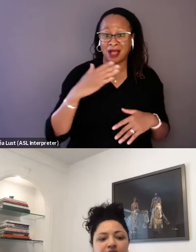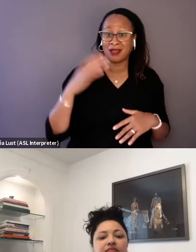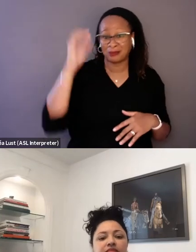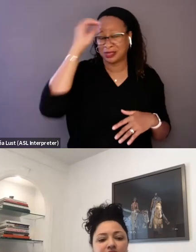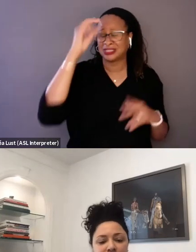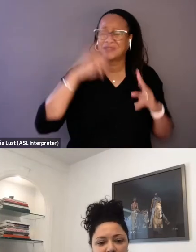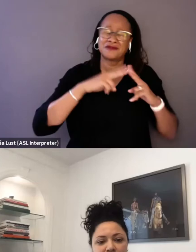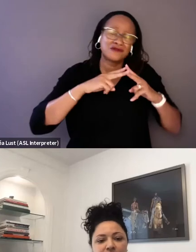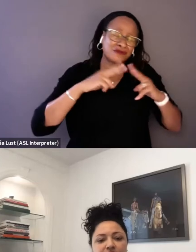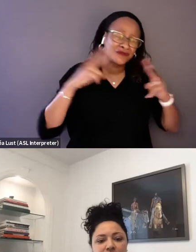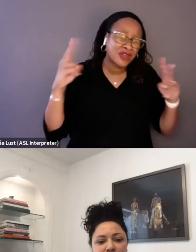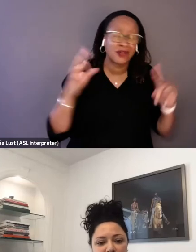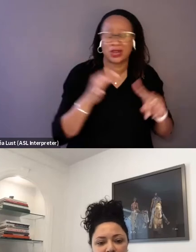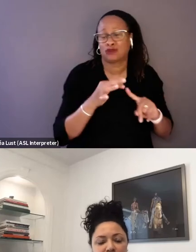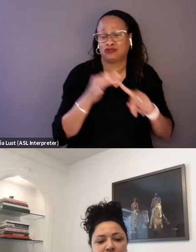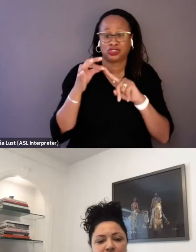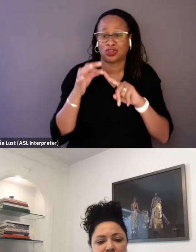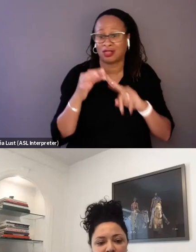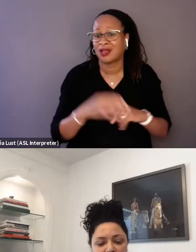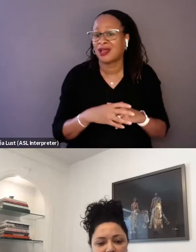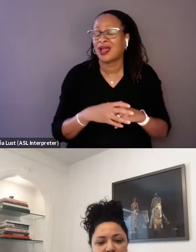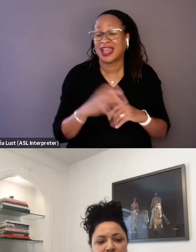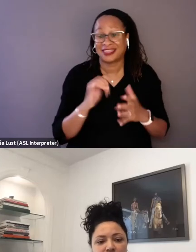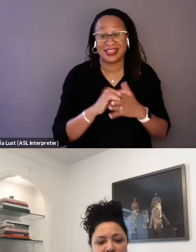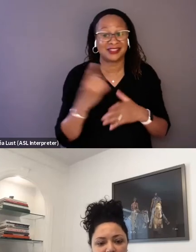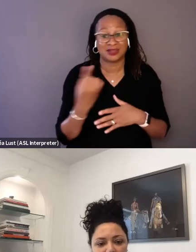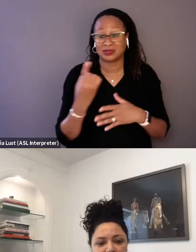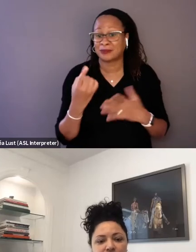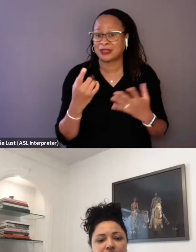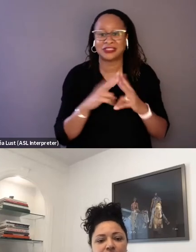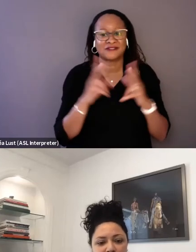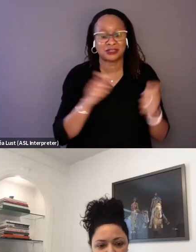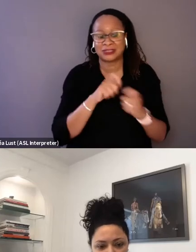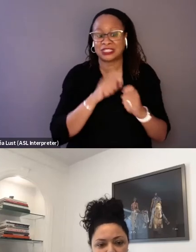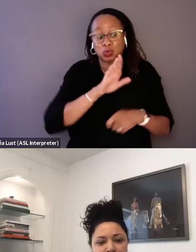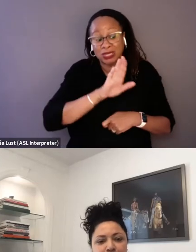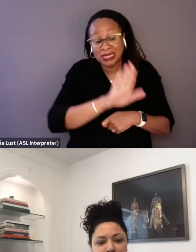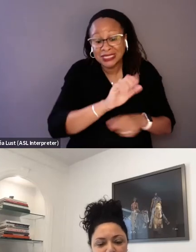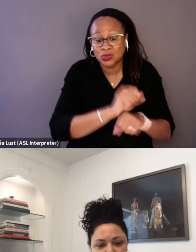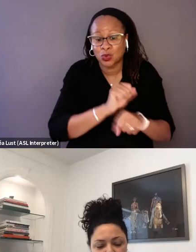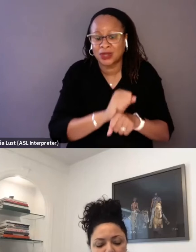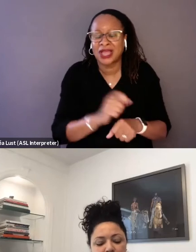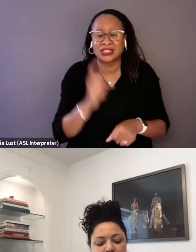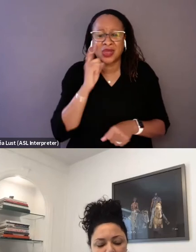And also with something absolutely specific to him. So I think it's sort of in that way,